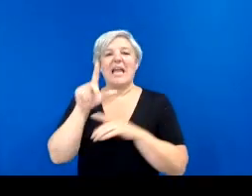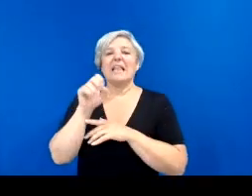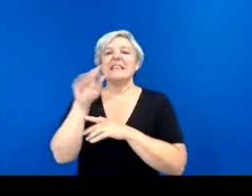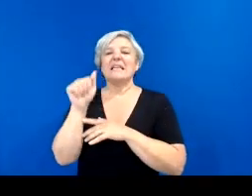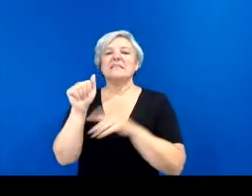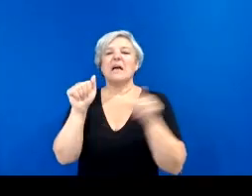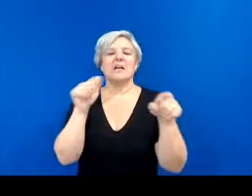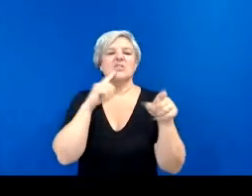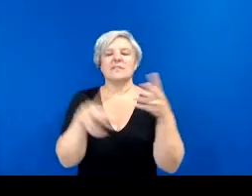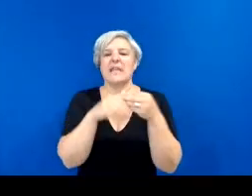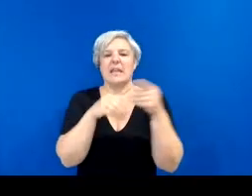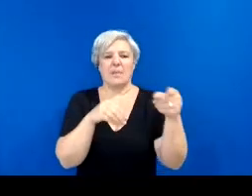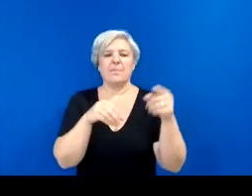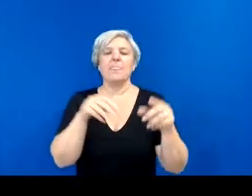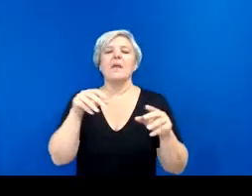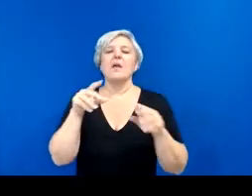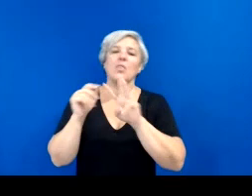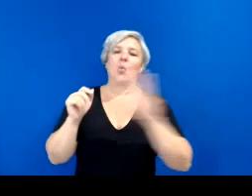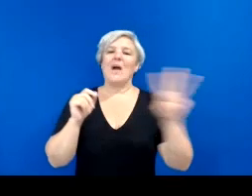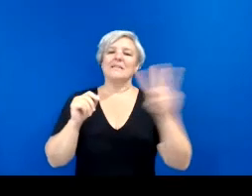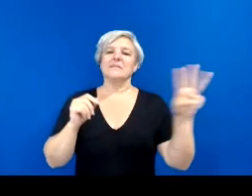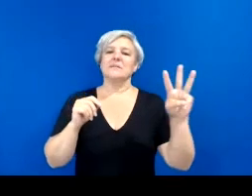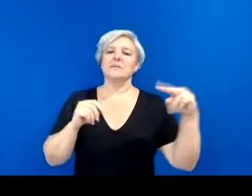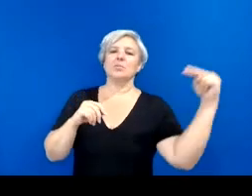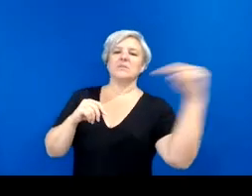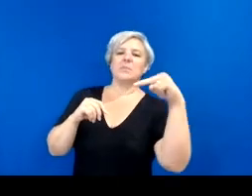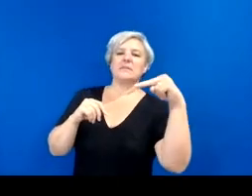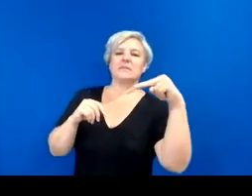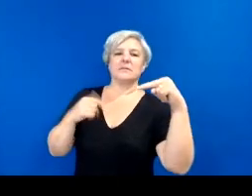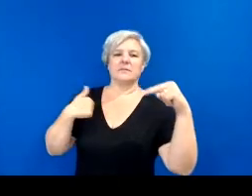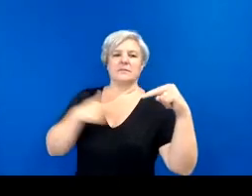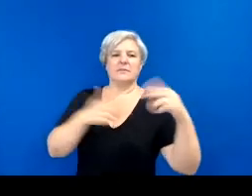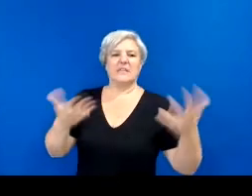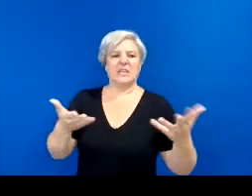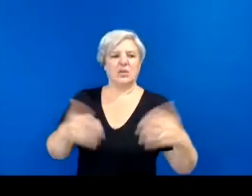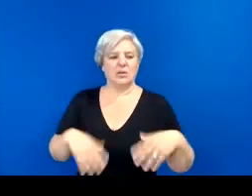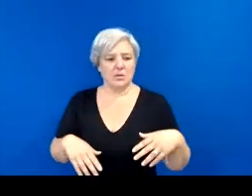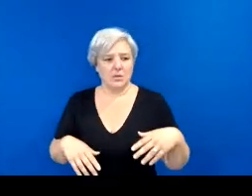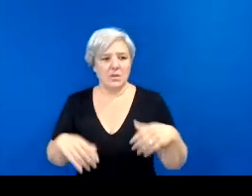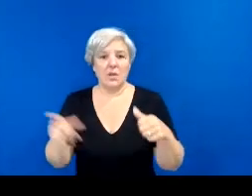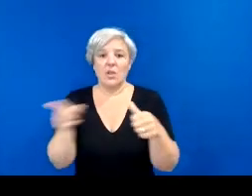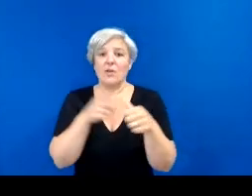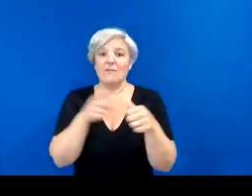Just a Western perspective, right? Maslow's hierarchy of needs, the First Nation perspective of this.